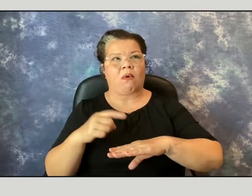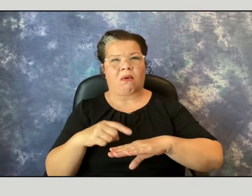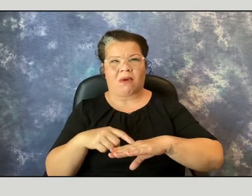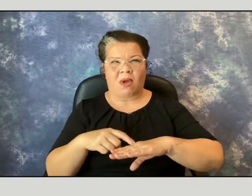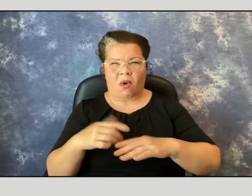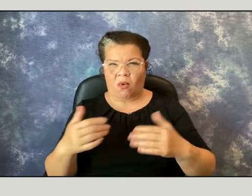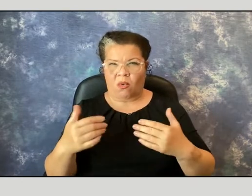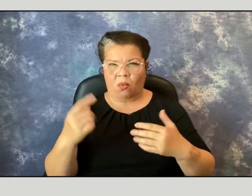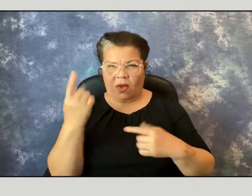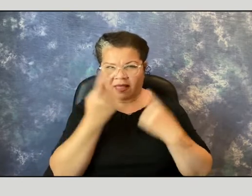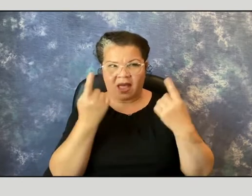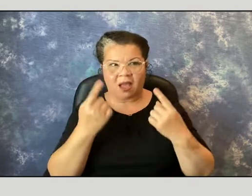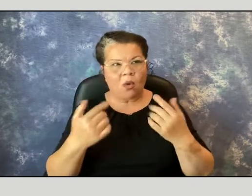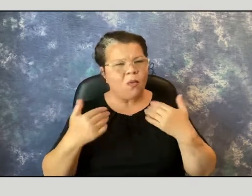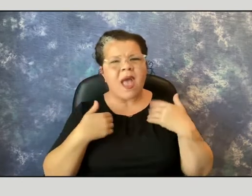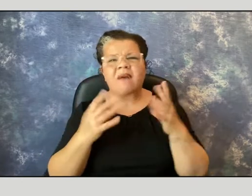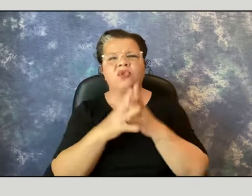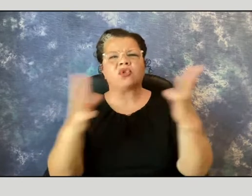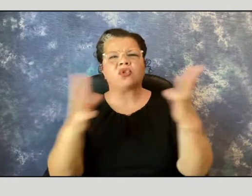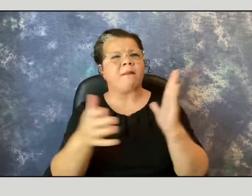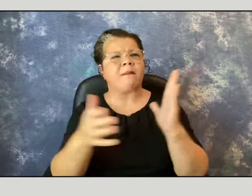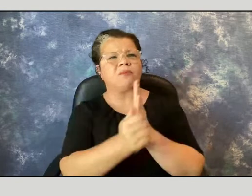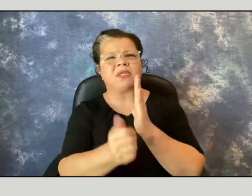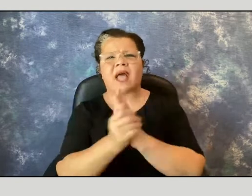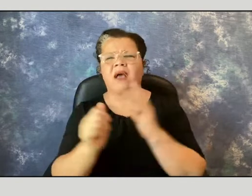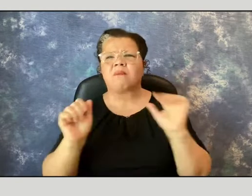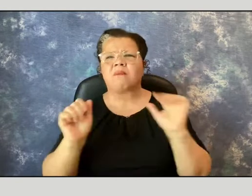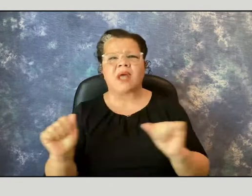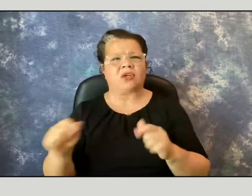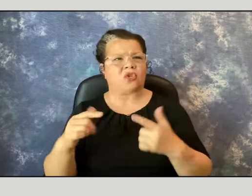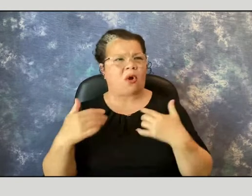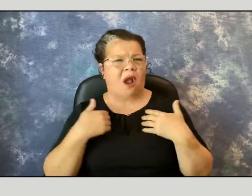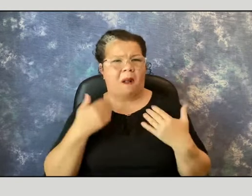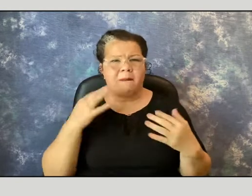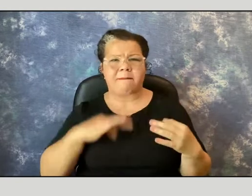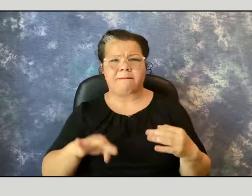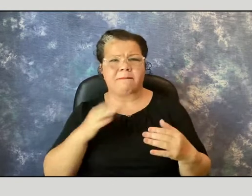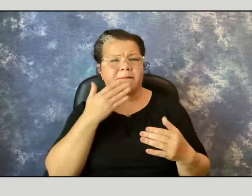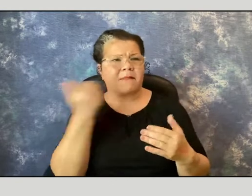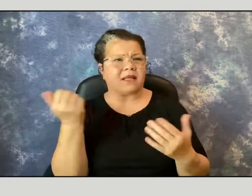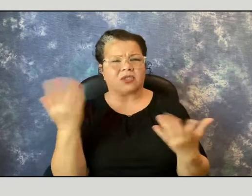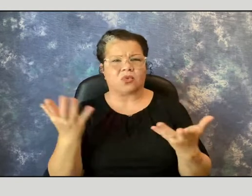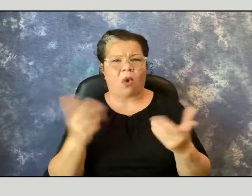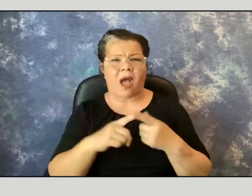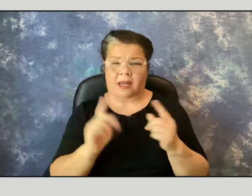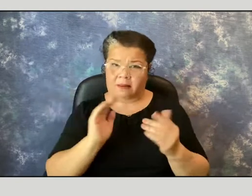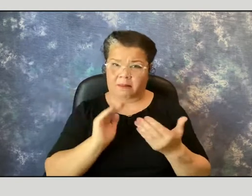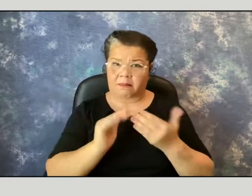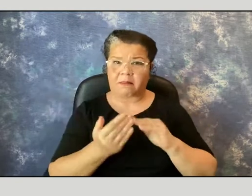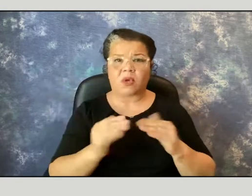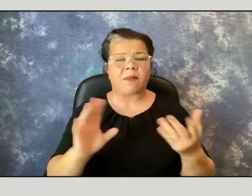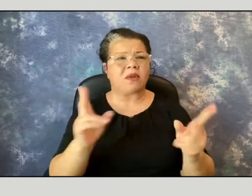We think our best assets are our people, our community, and I think a lot of Puerto Ricans feel that we've never been able